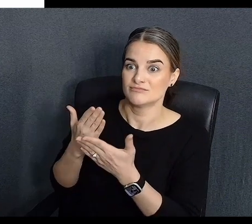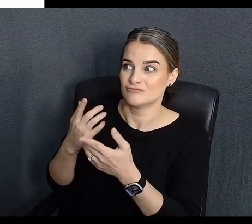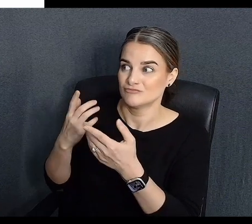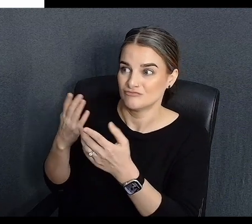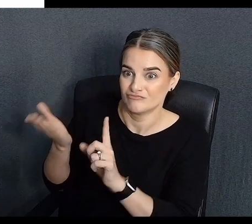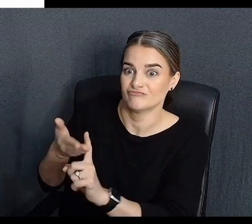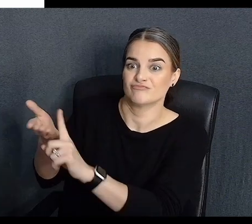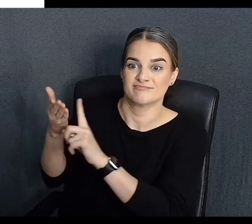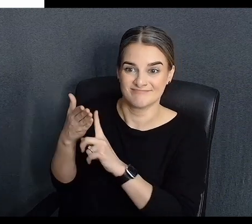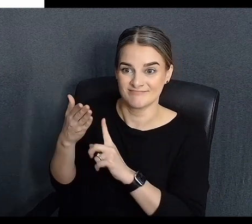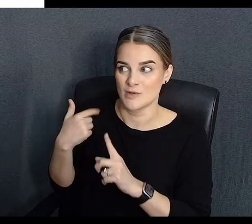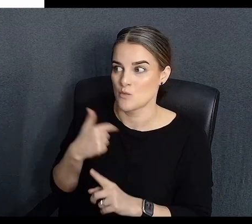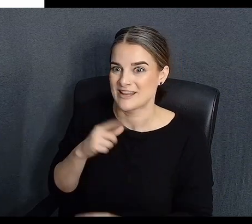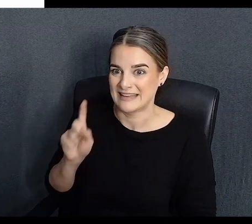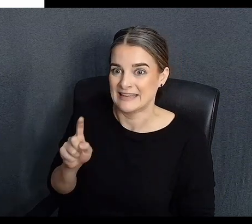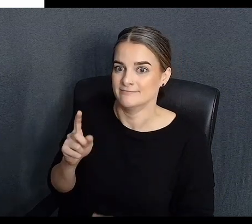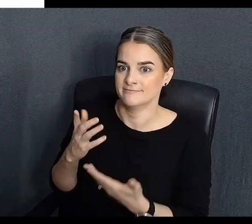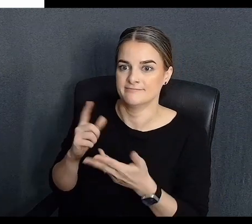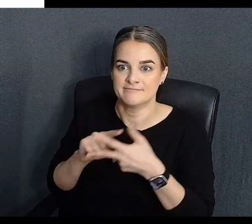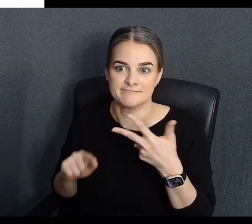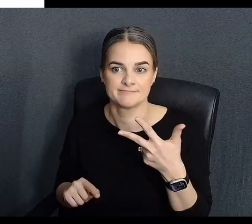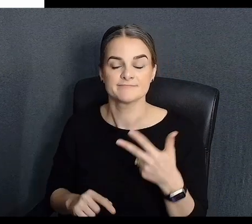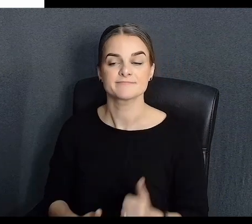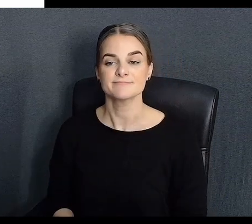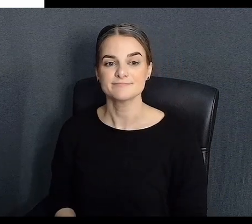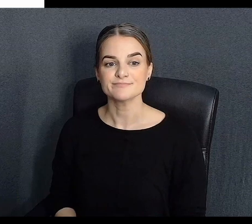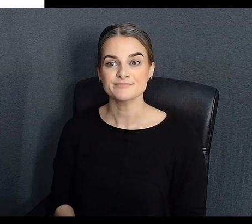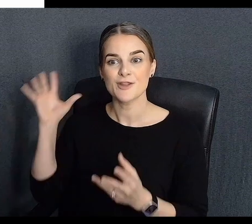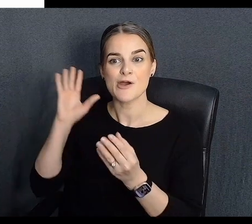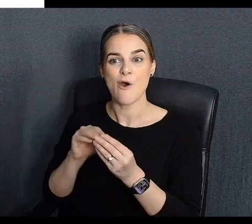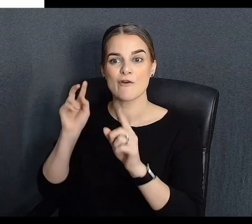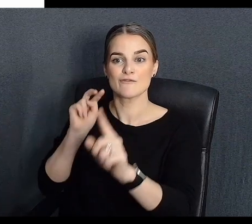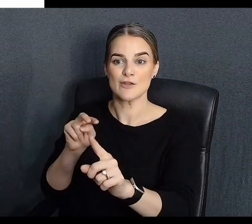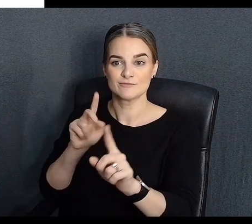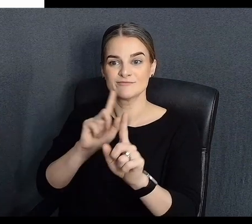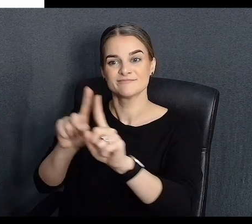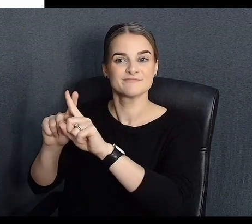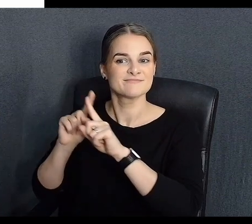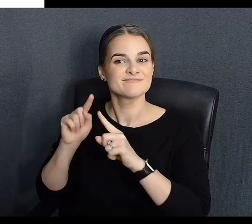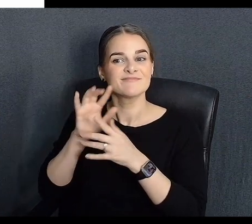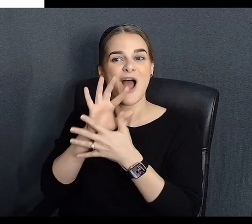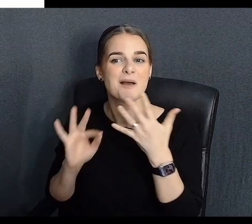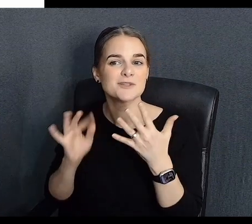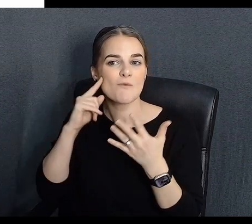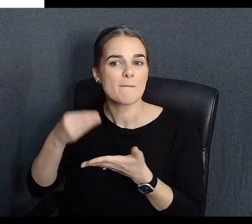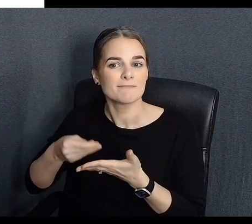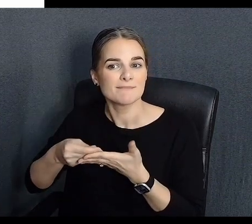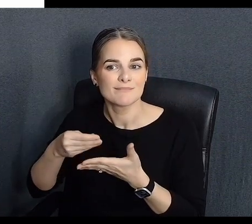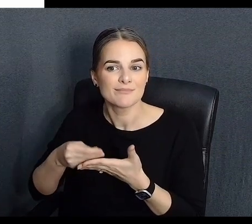So an overview of some of those different funding options, there's a variety depending on what